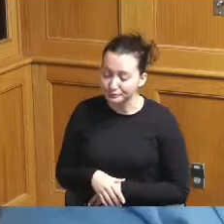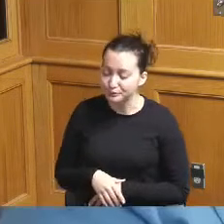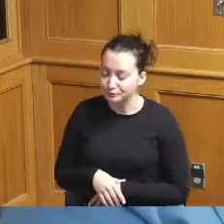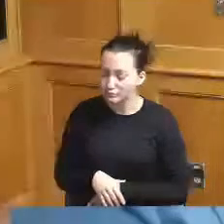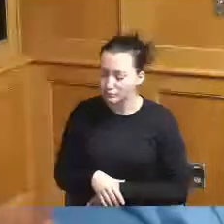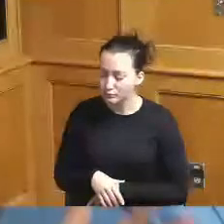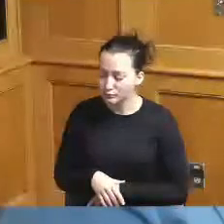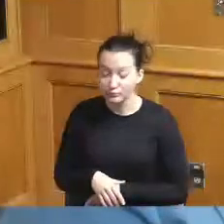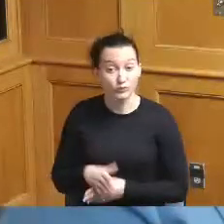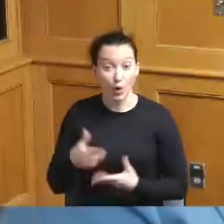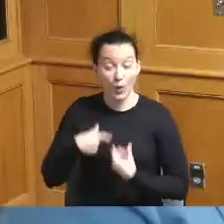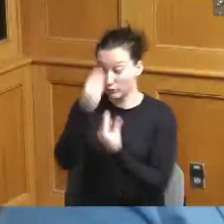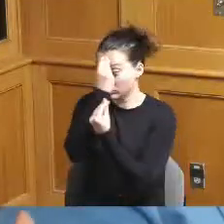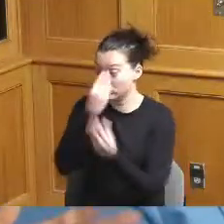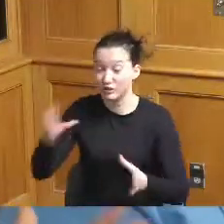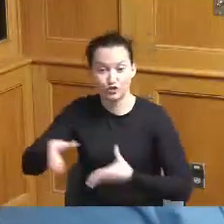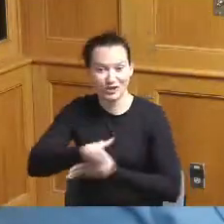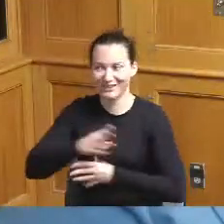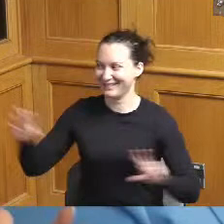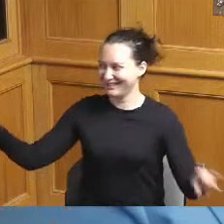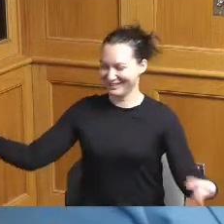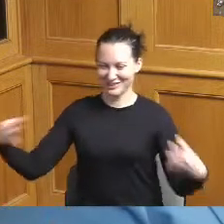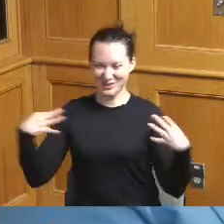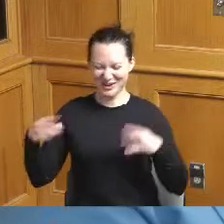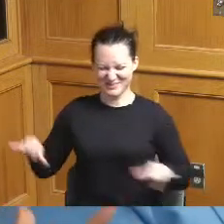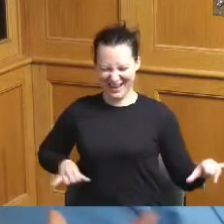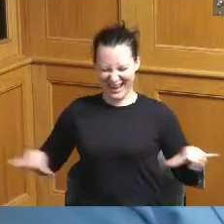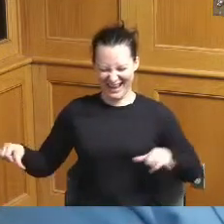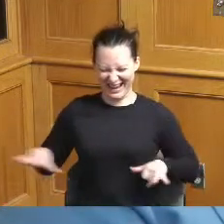we want to share that Innovation look at our you know we want to brag look at our Board